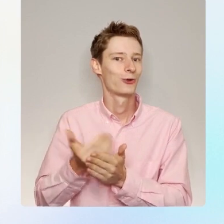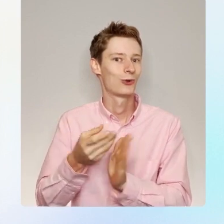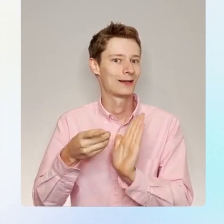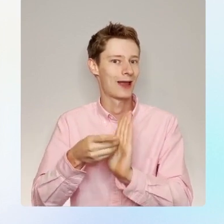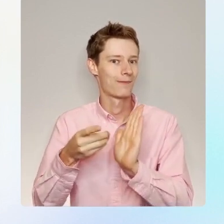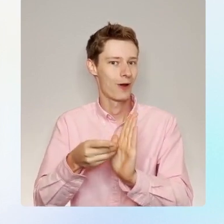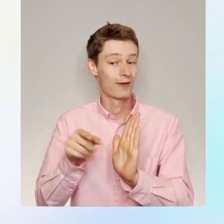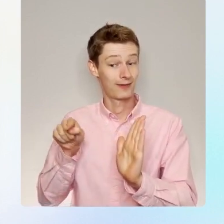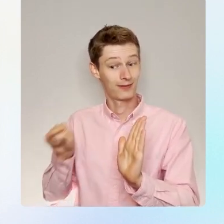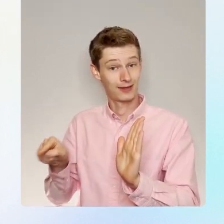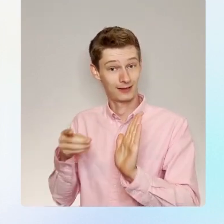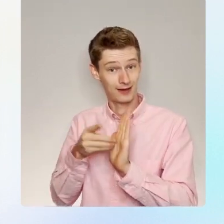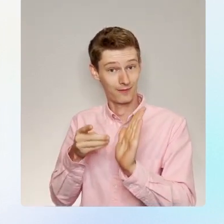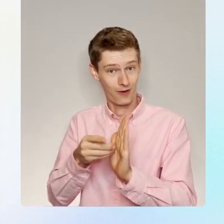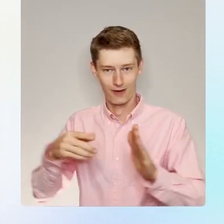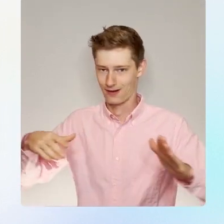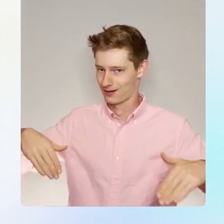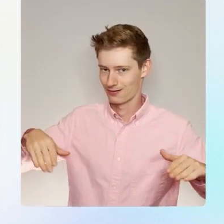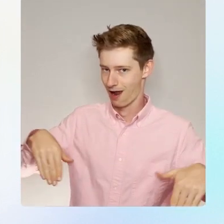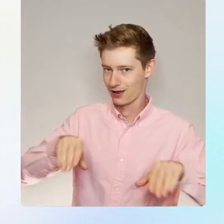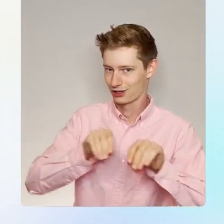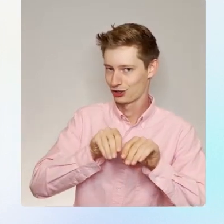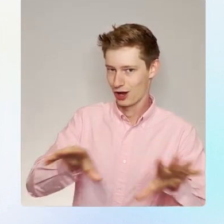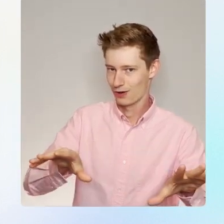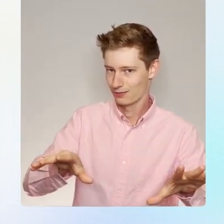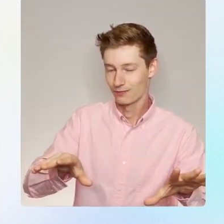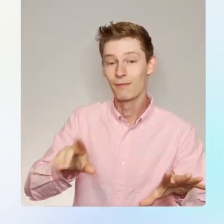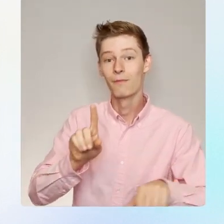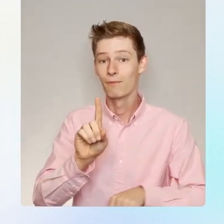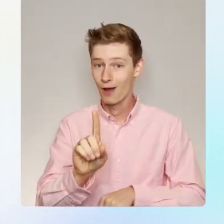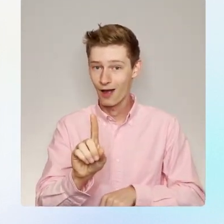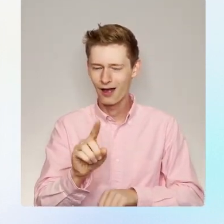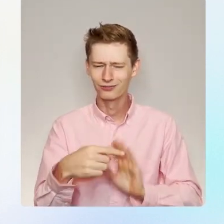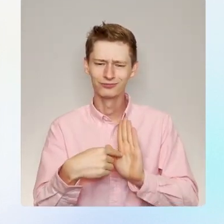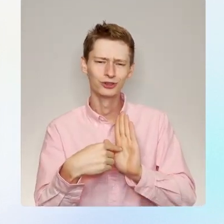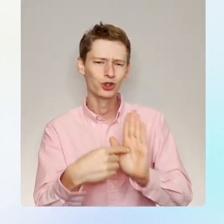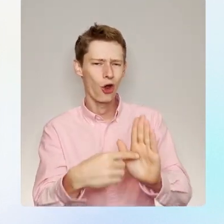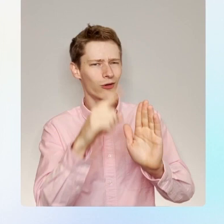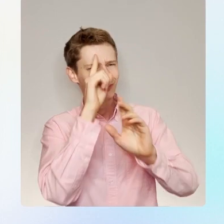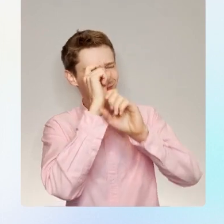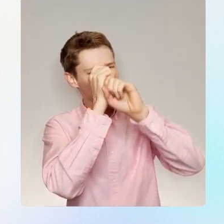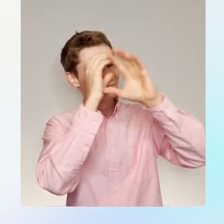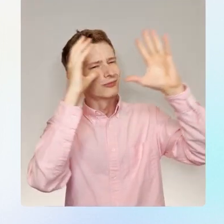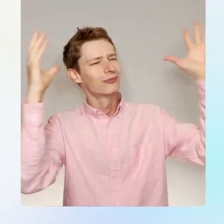This demo isn't shipping just yet but it shows what's possible